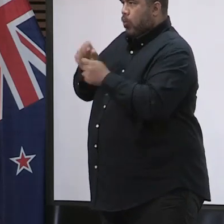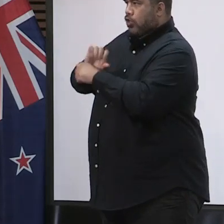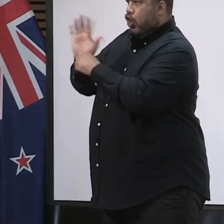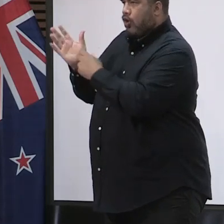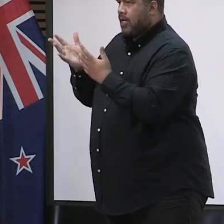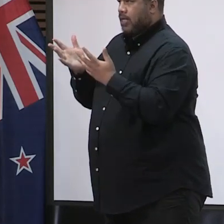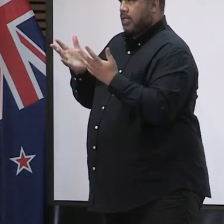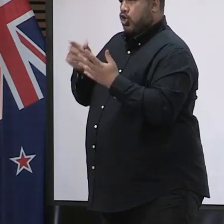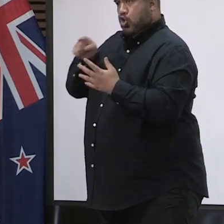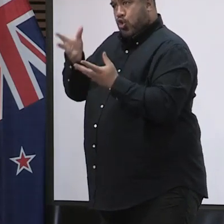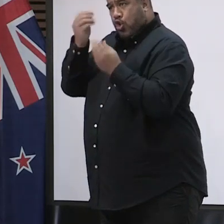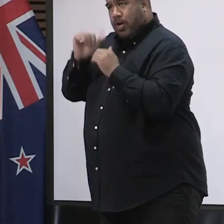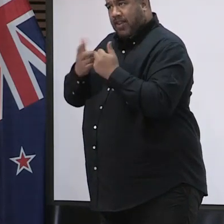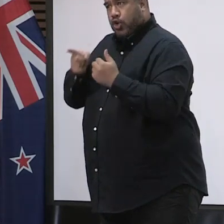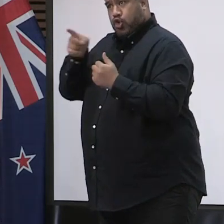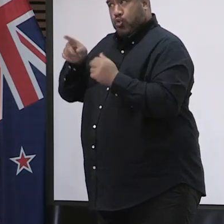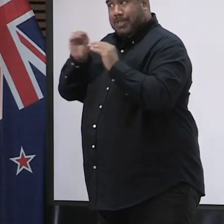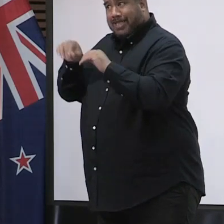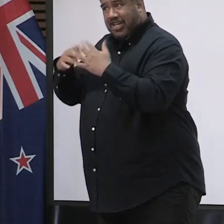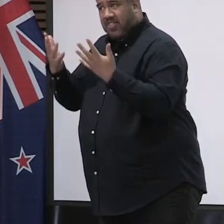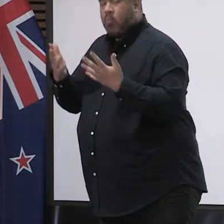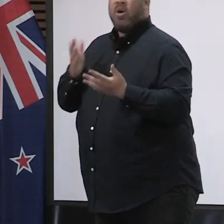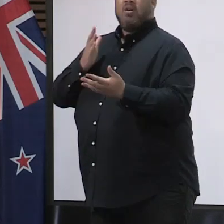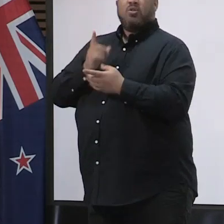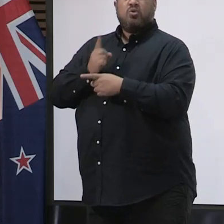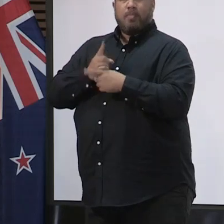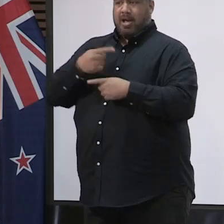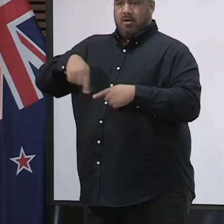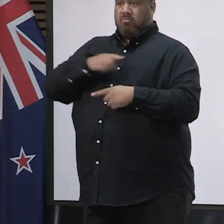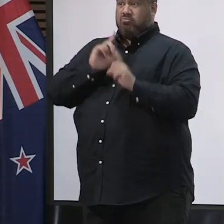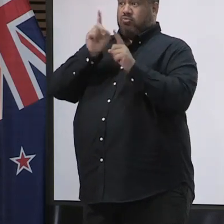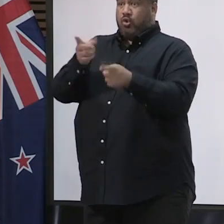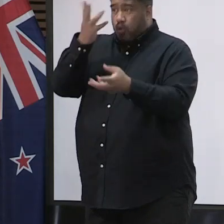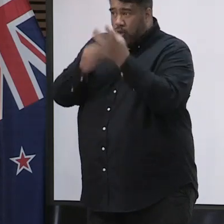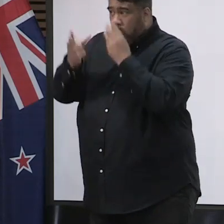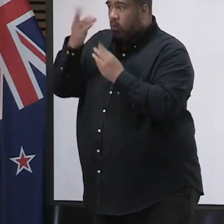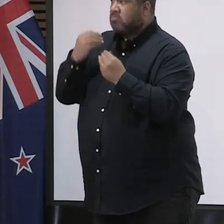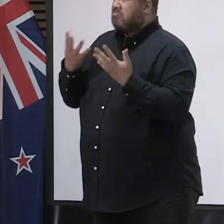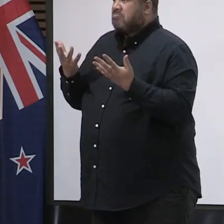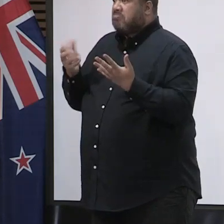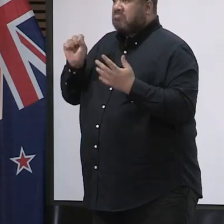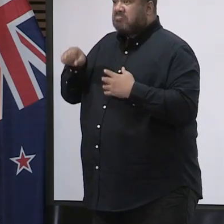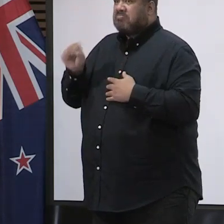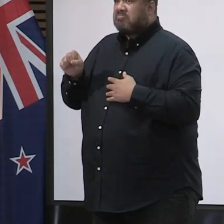I'm not